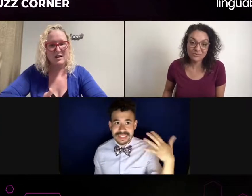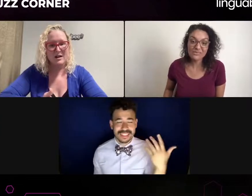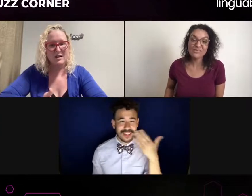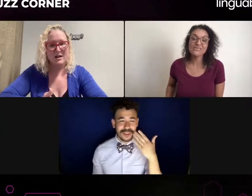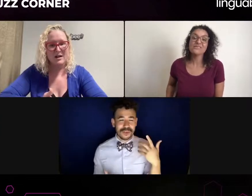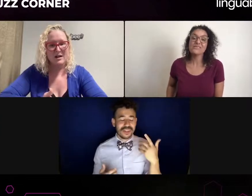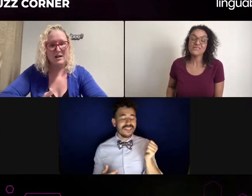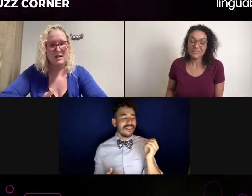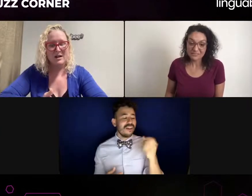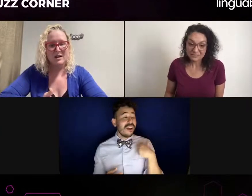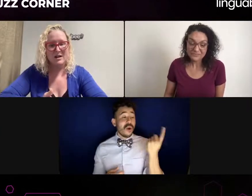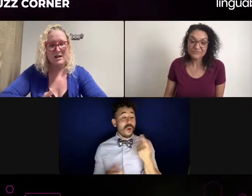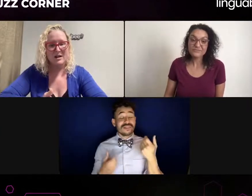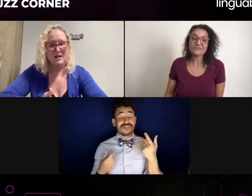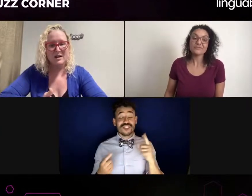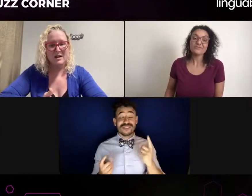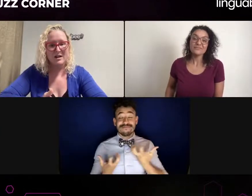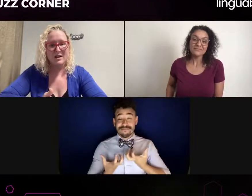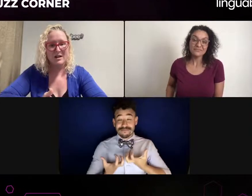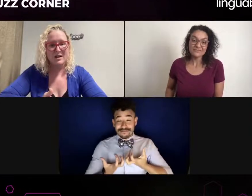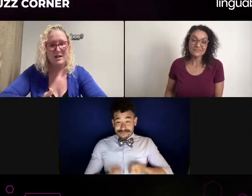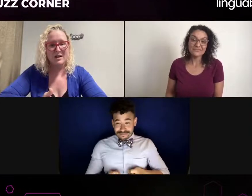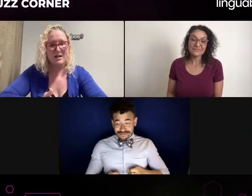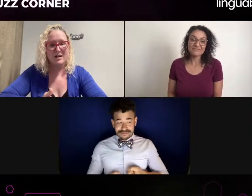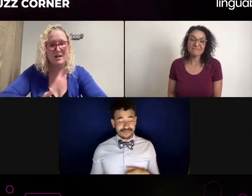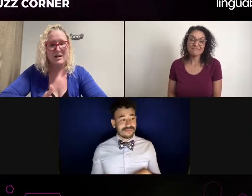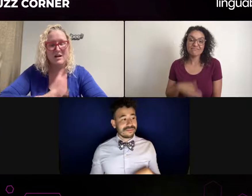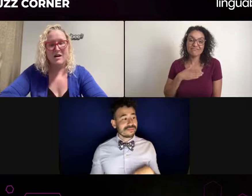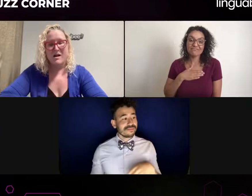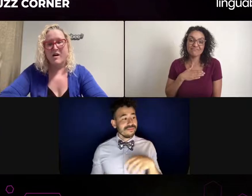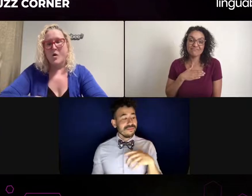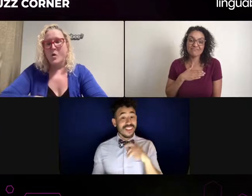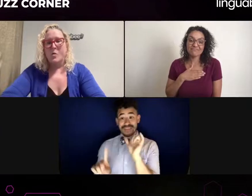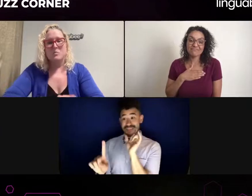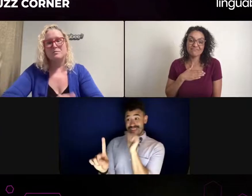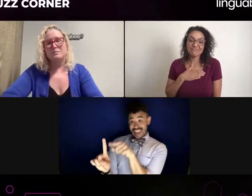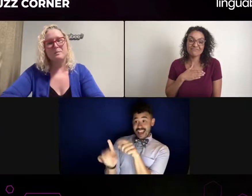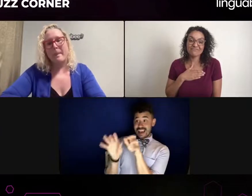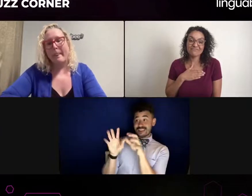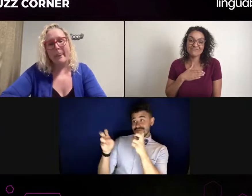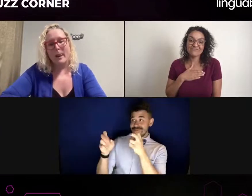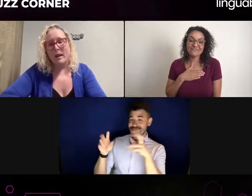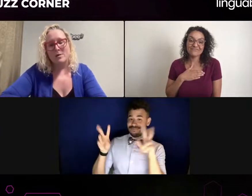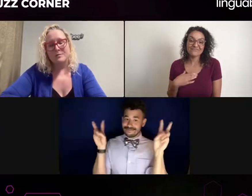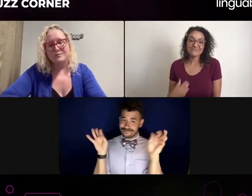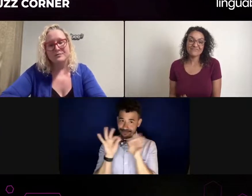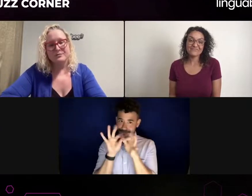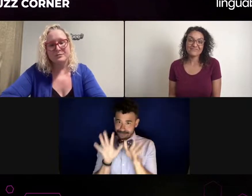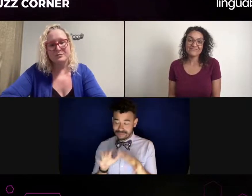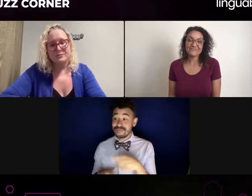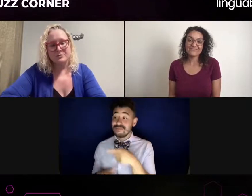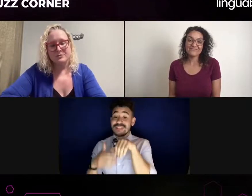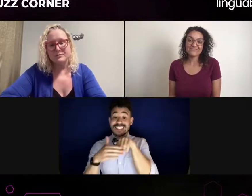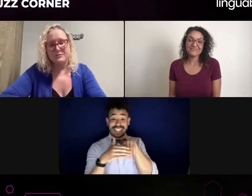I remember I had an experience recently in New York. I've had this happen several times in LA, and I was completely done at that point.